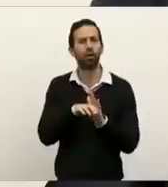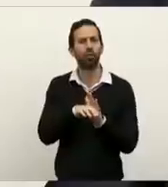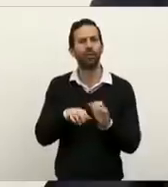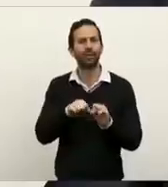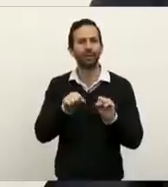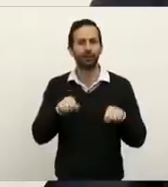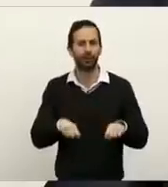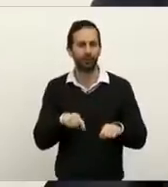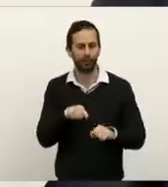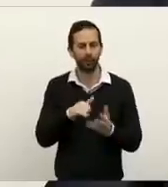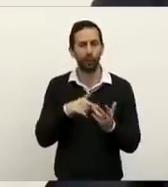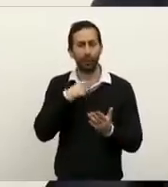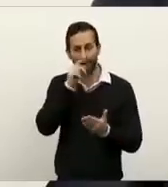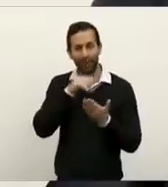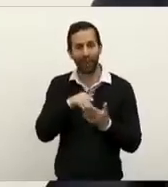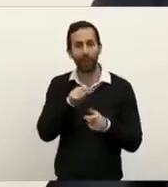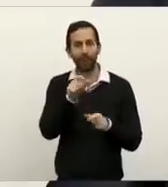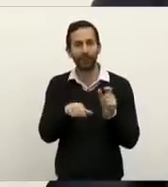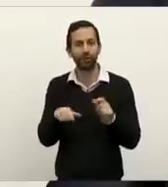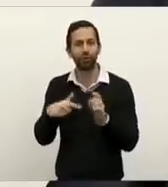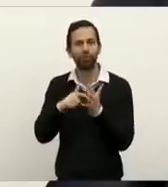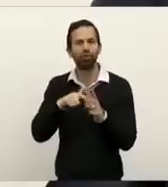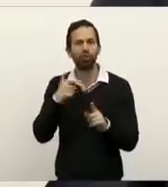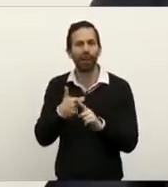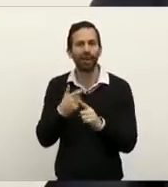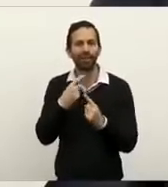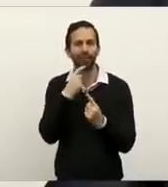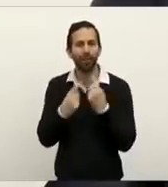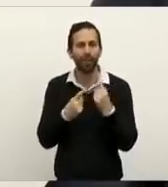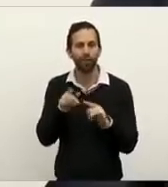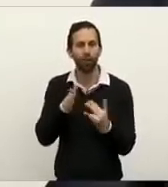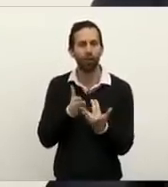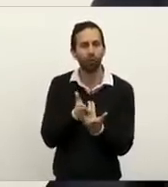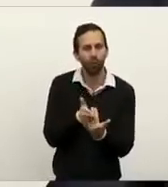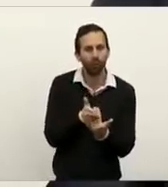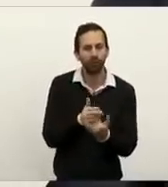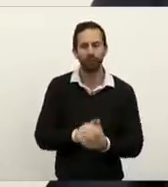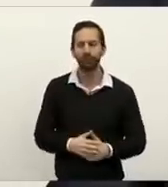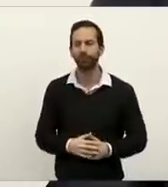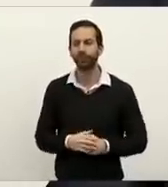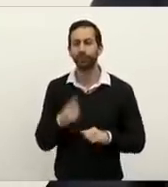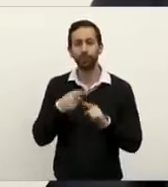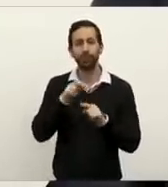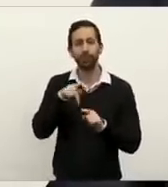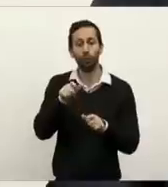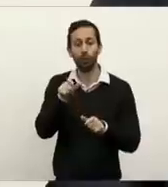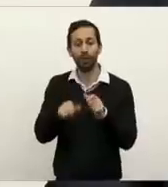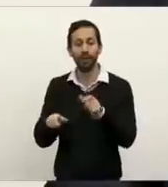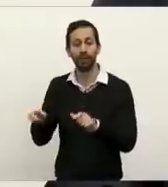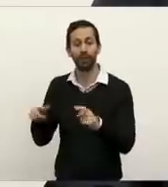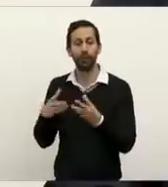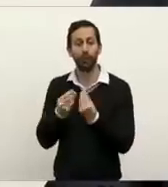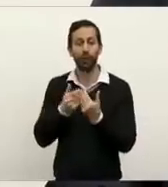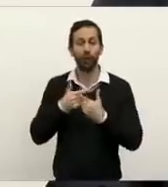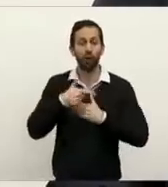so we can help participants track information going through there. But also for participants with complex needs